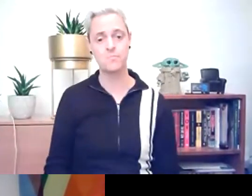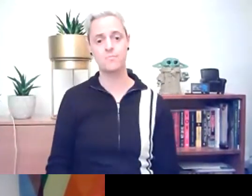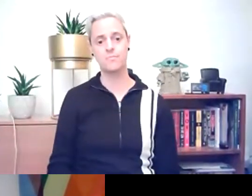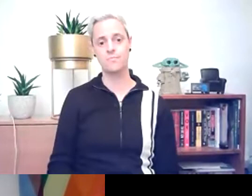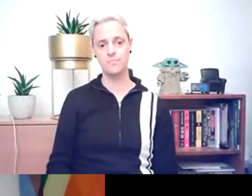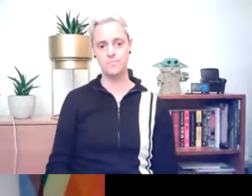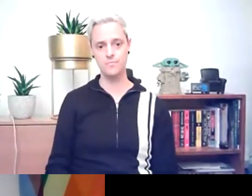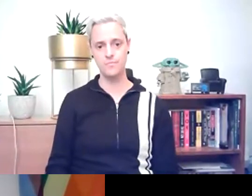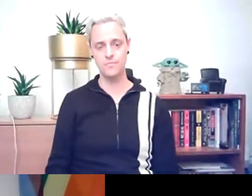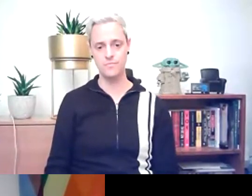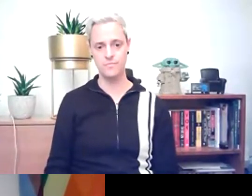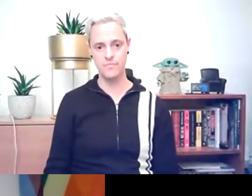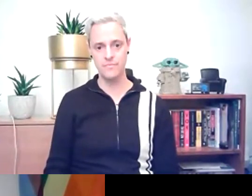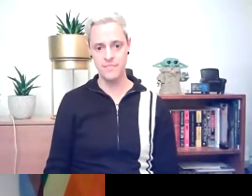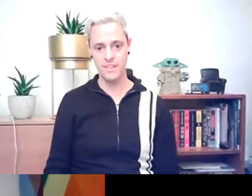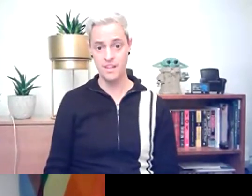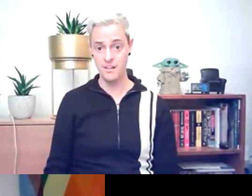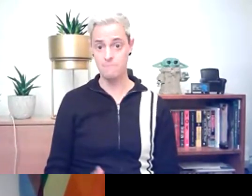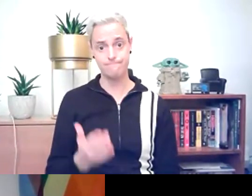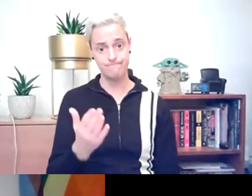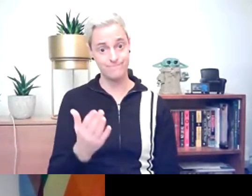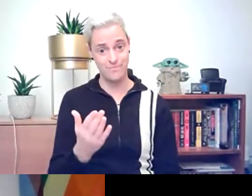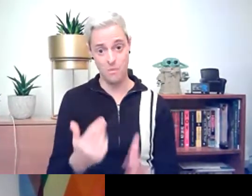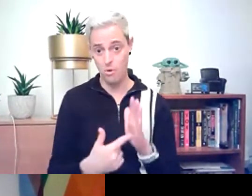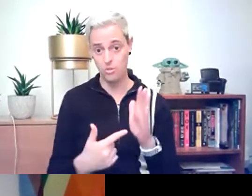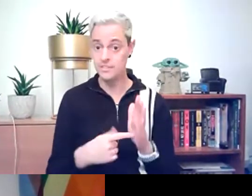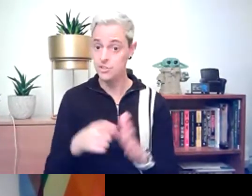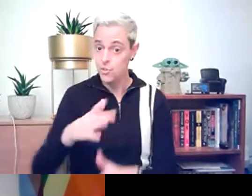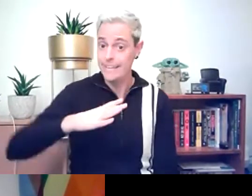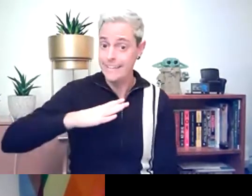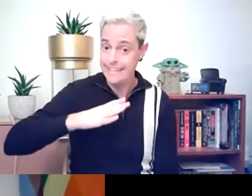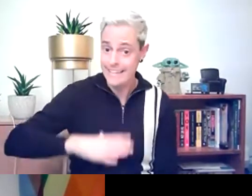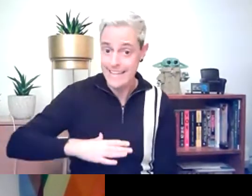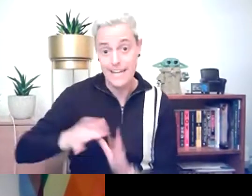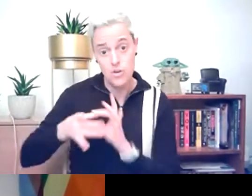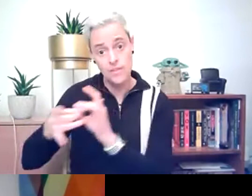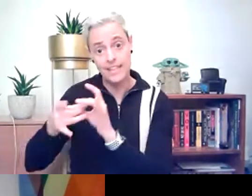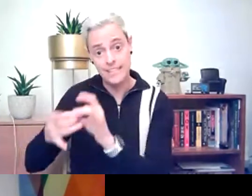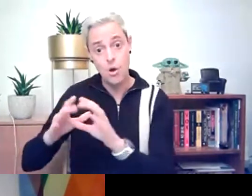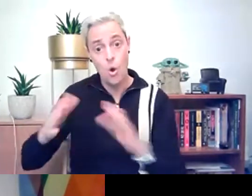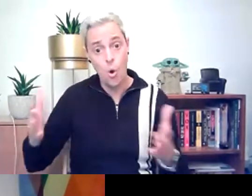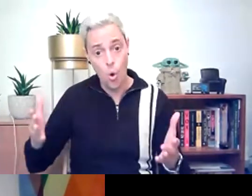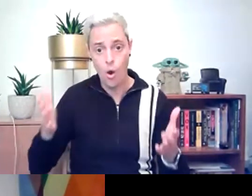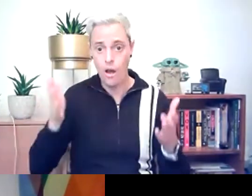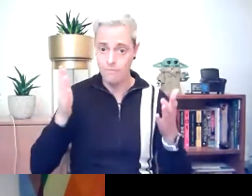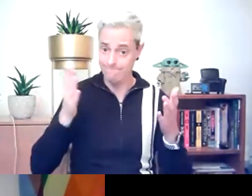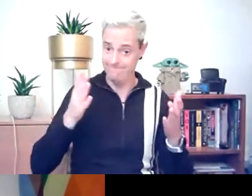they're not balanced but how much you need that relationship versus how much you need to be authentic to yourself. 18:53:07 You know, I know people who have